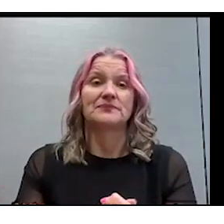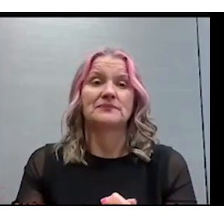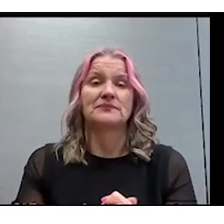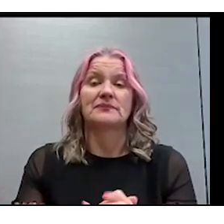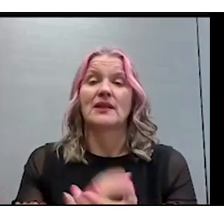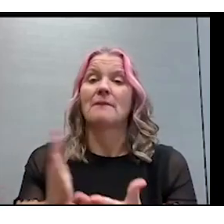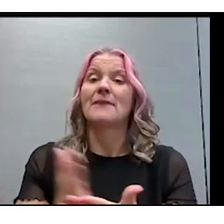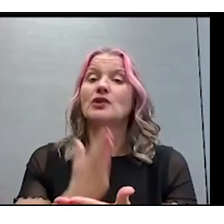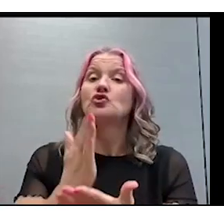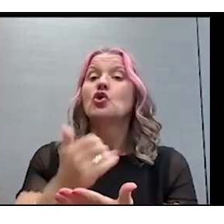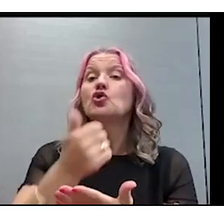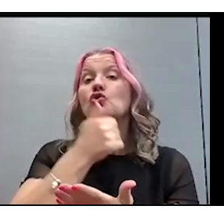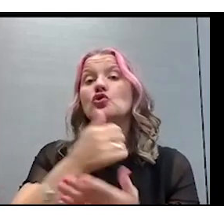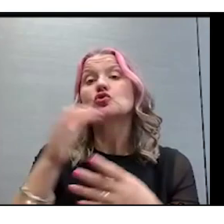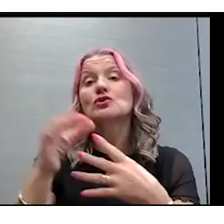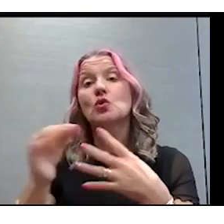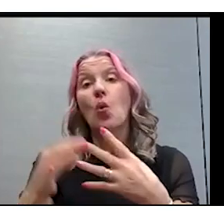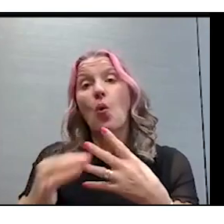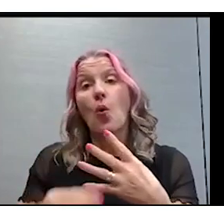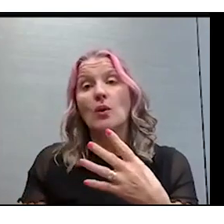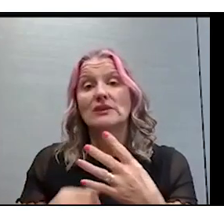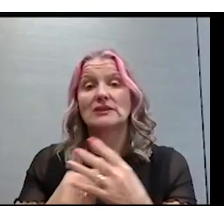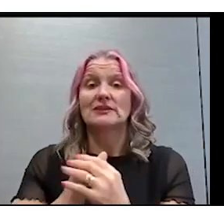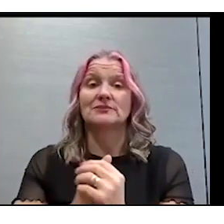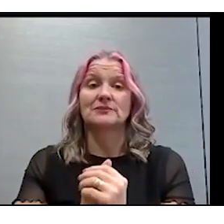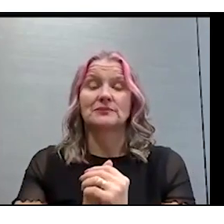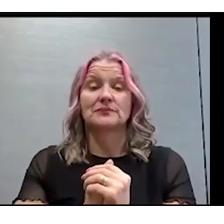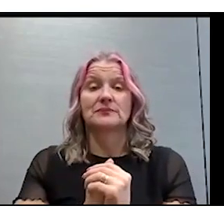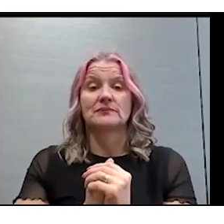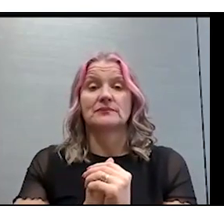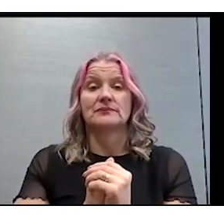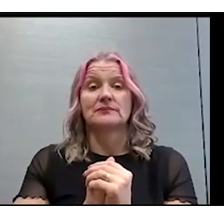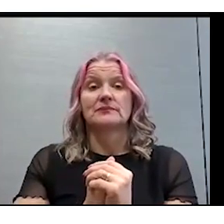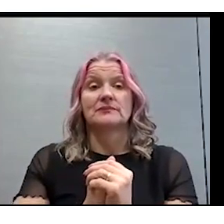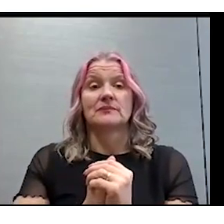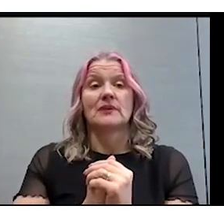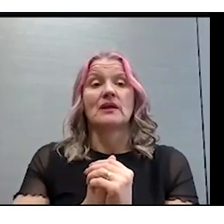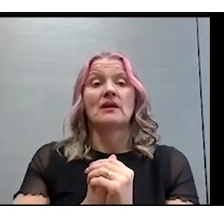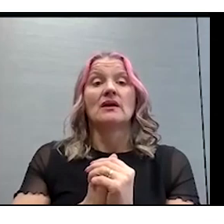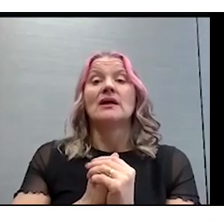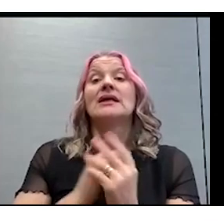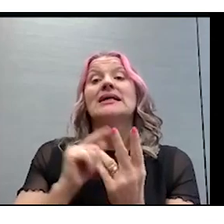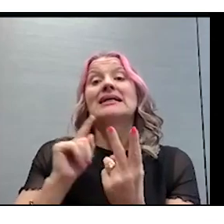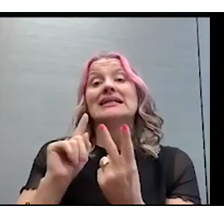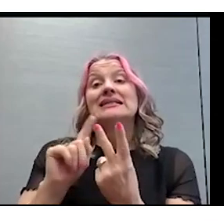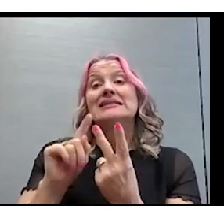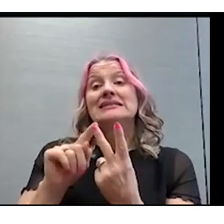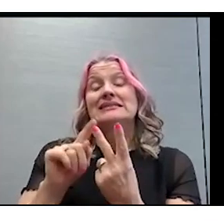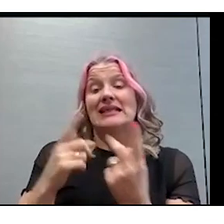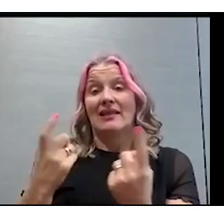you're using tools to help you rephrase as well. The second lesson is there are there are